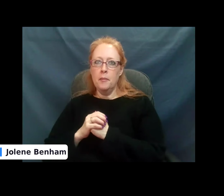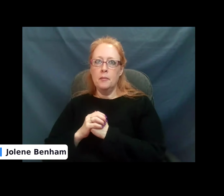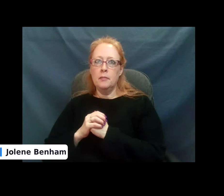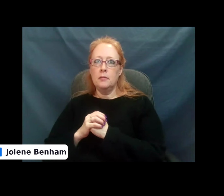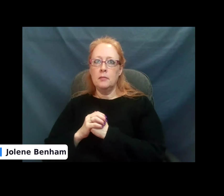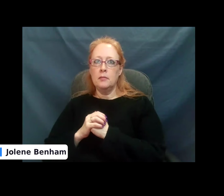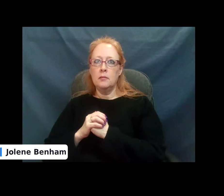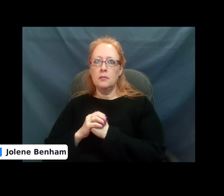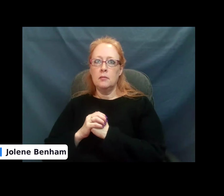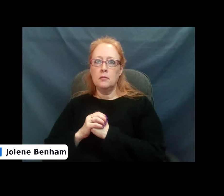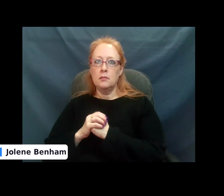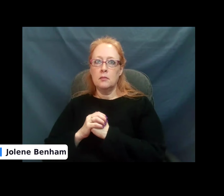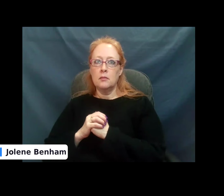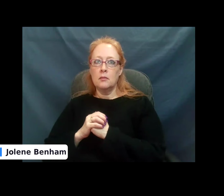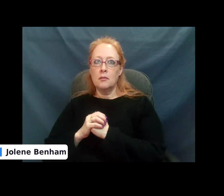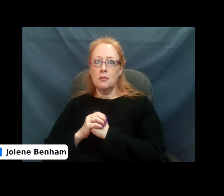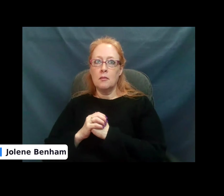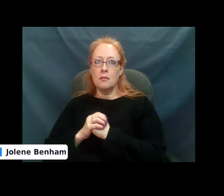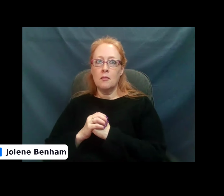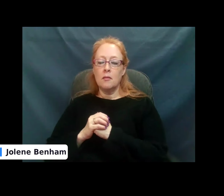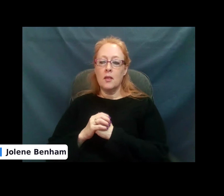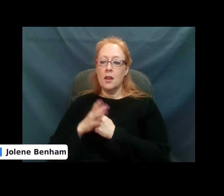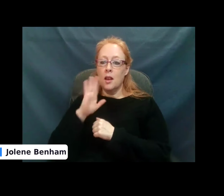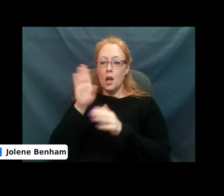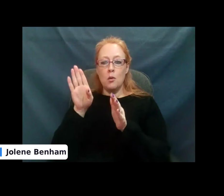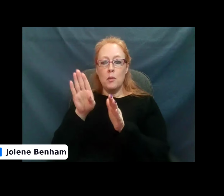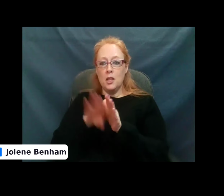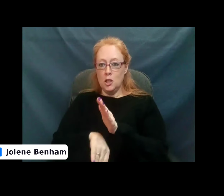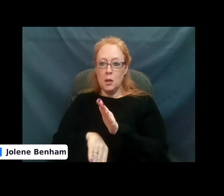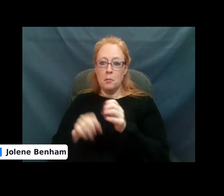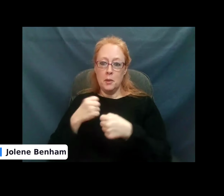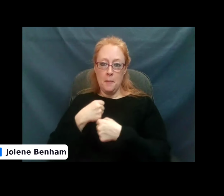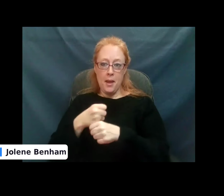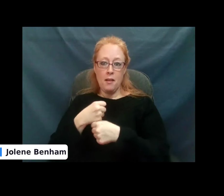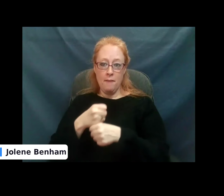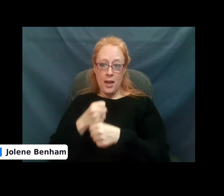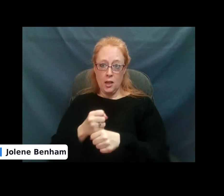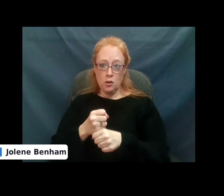There needs to be continued pressure on the gaming industry to make things more accessible.